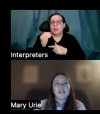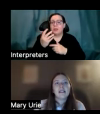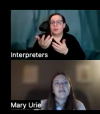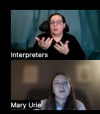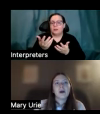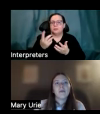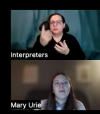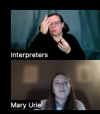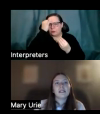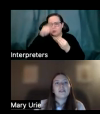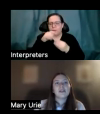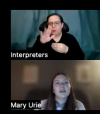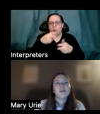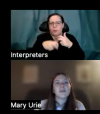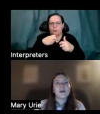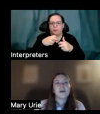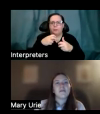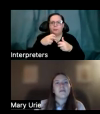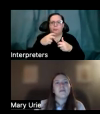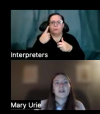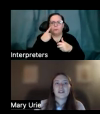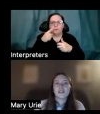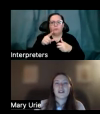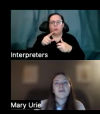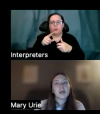thinking of your problem in terms of not just yourself, but